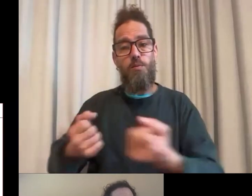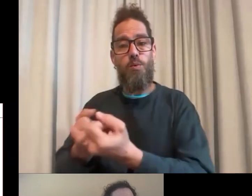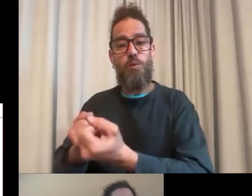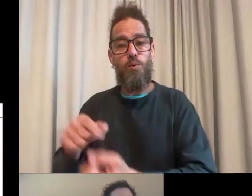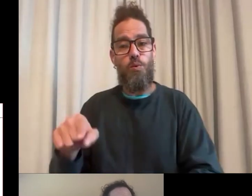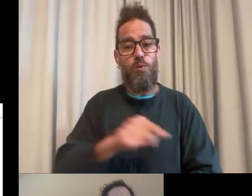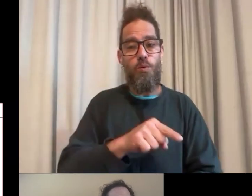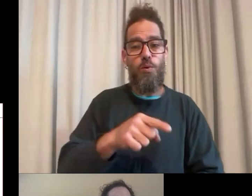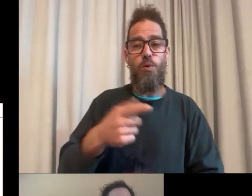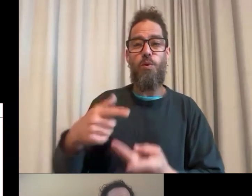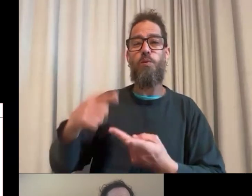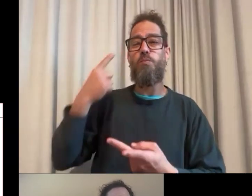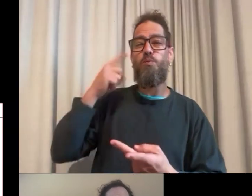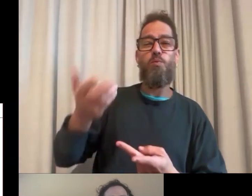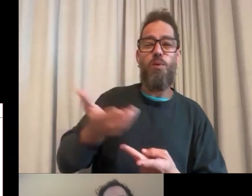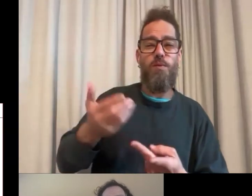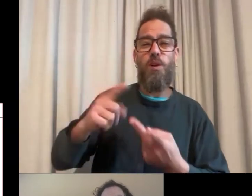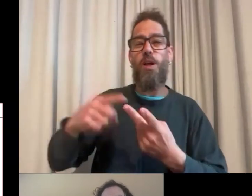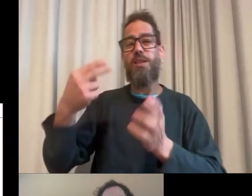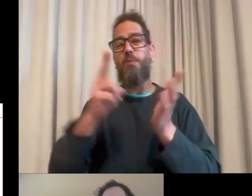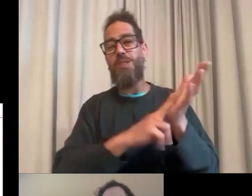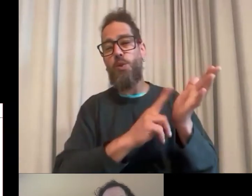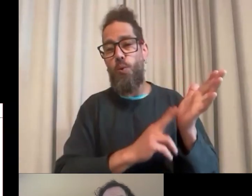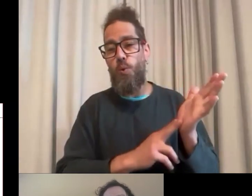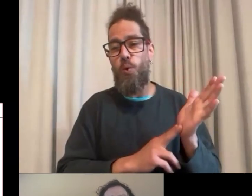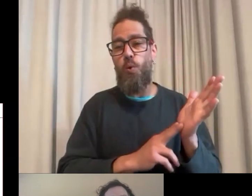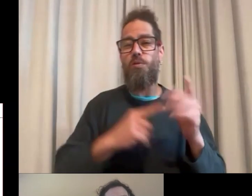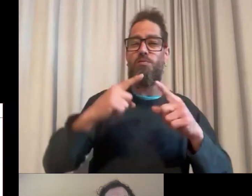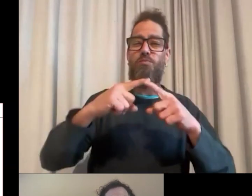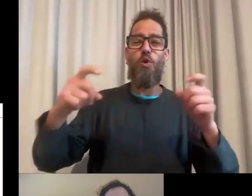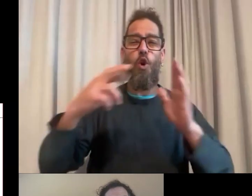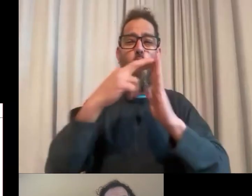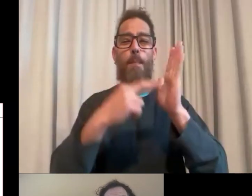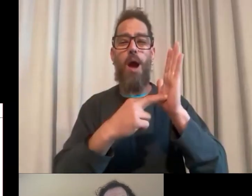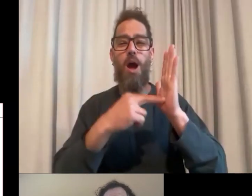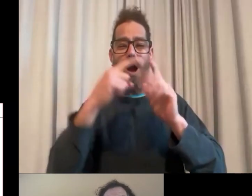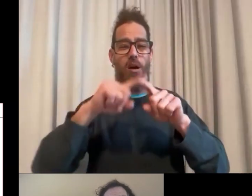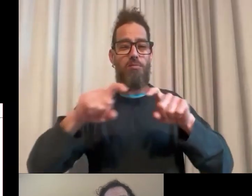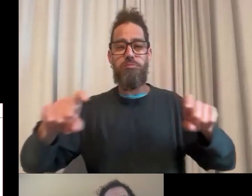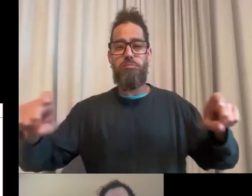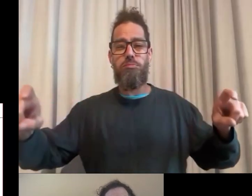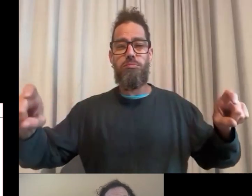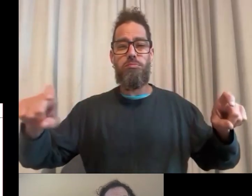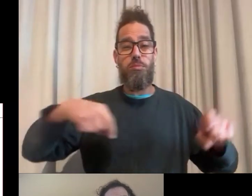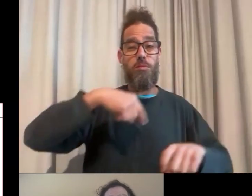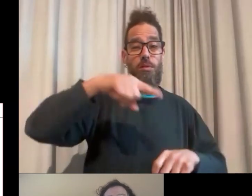web pages, mobile apps, and digital documents. There's also procurement clauses and training clauses and reporting clauses.